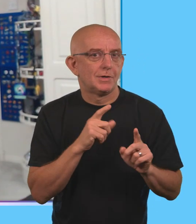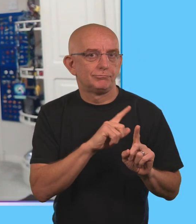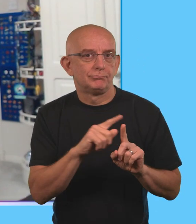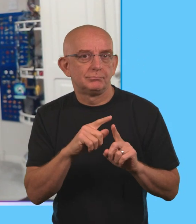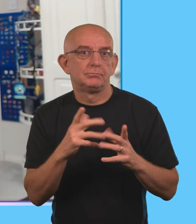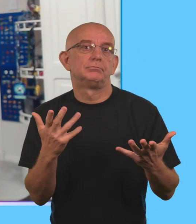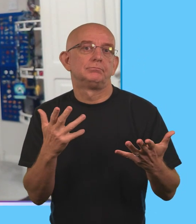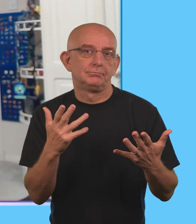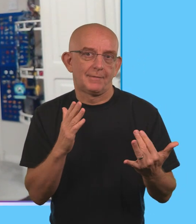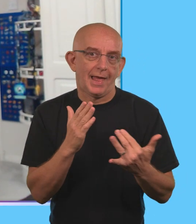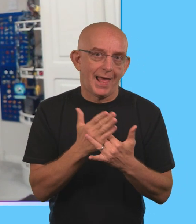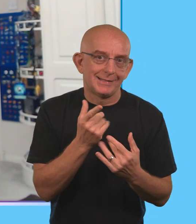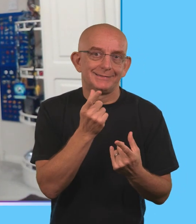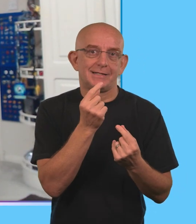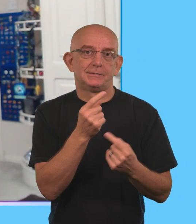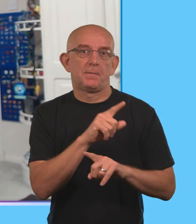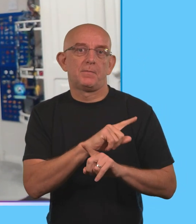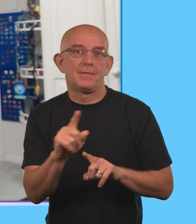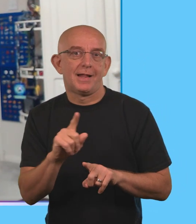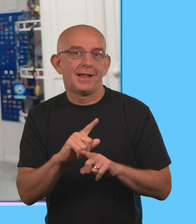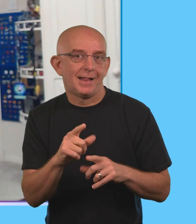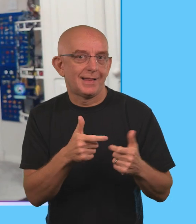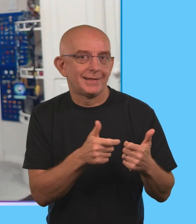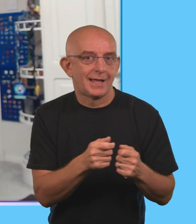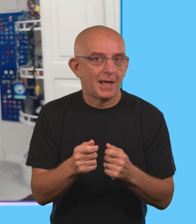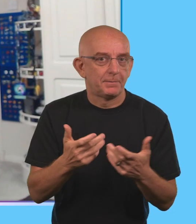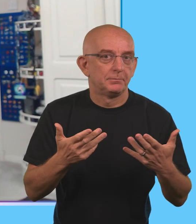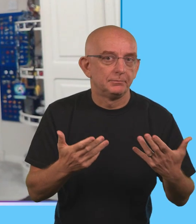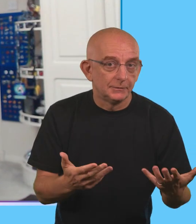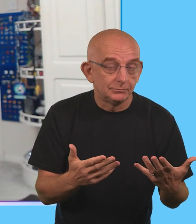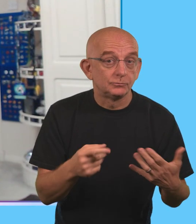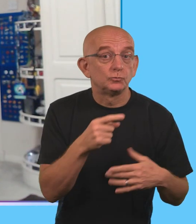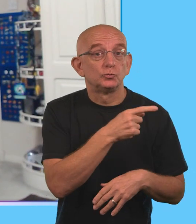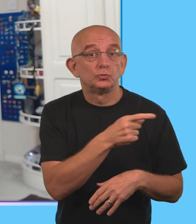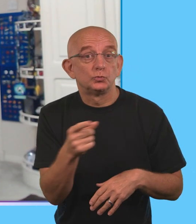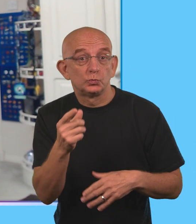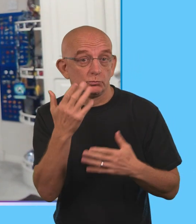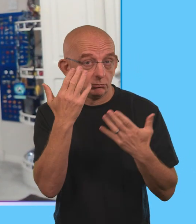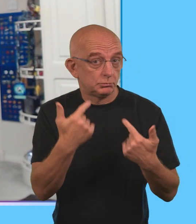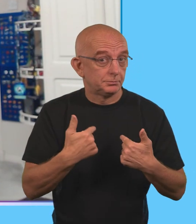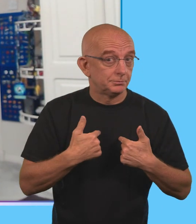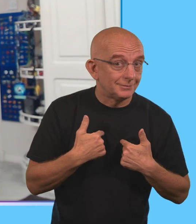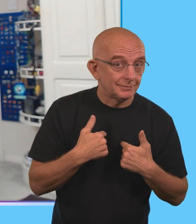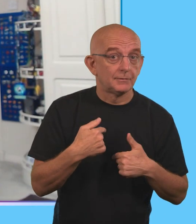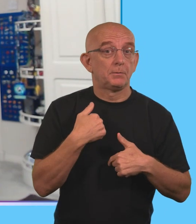and of course most importantly accessible games. Now, for those that don't know me, I'm an award-winning,